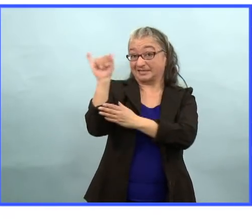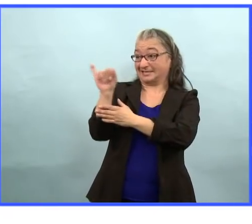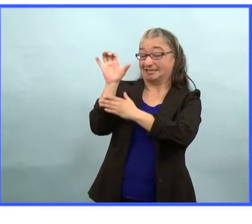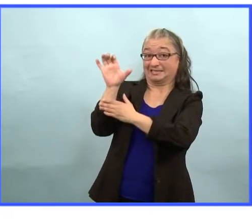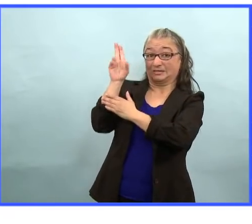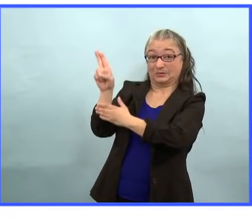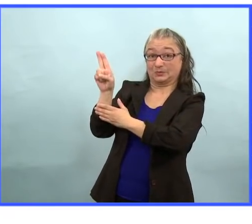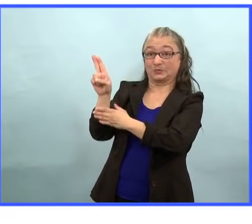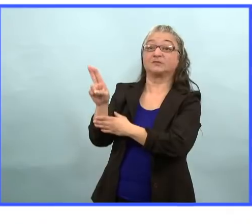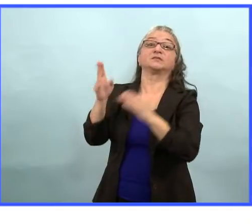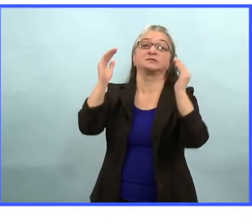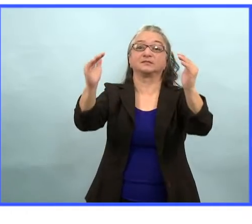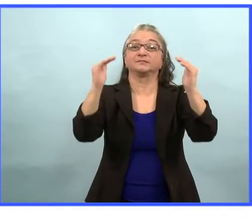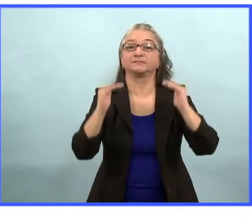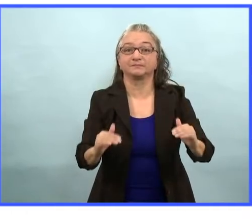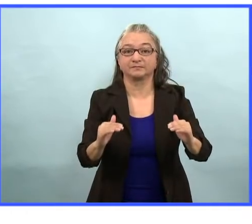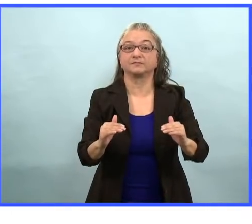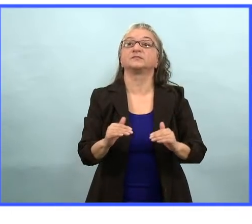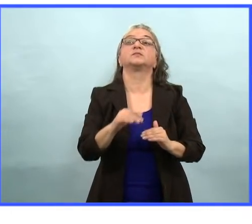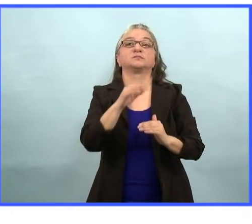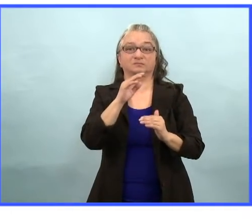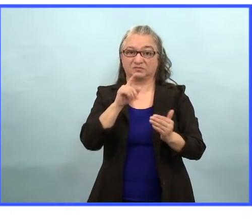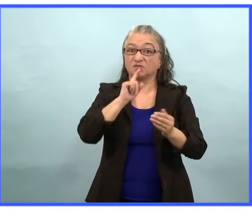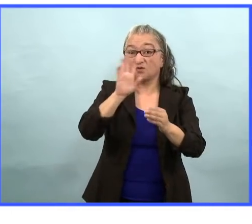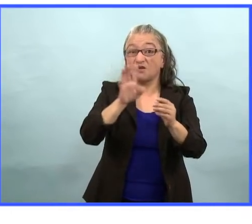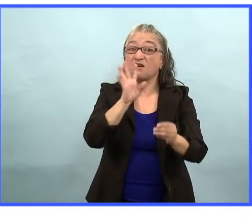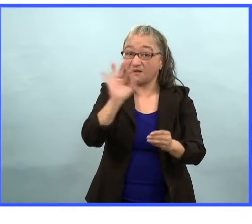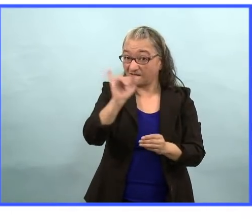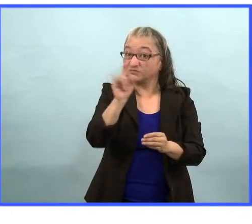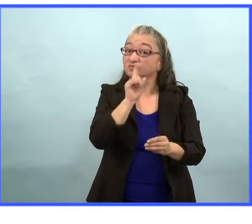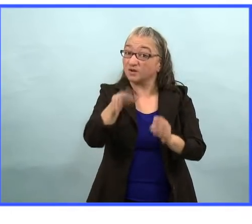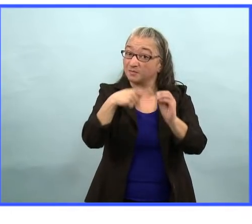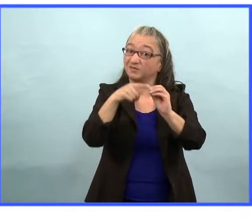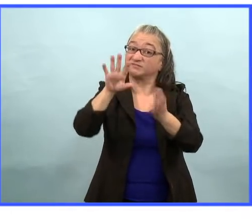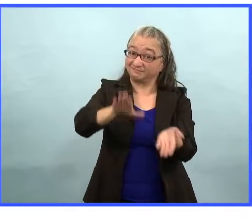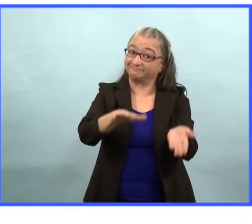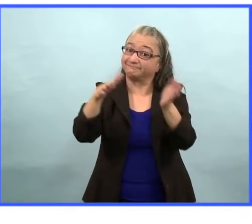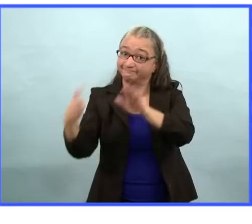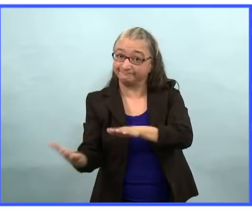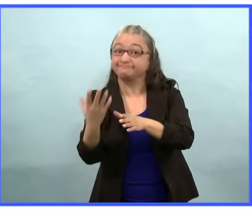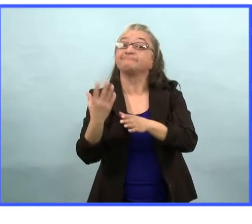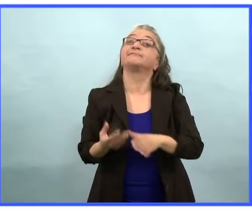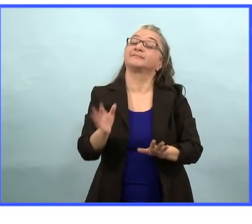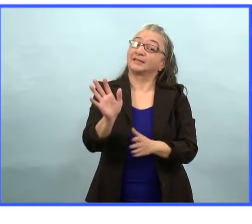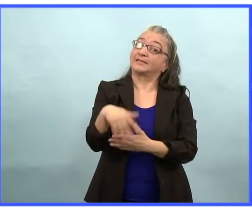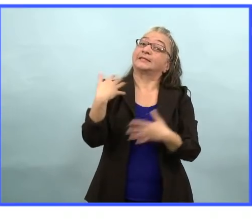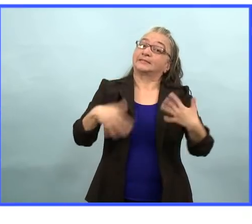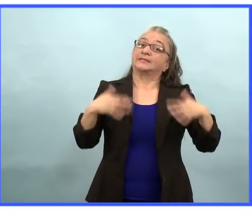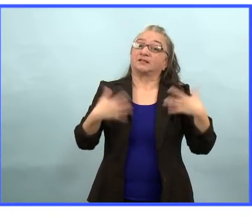vaccines remain a critical tool in preventing severe outcomes amongst bipoc communities